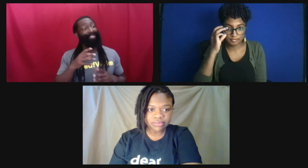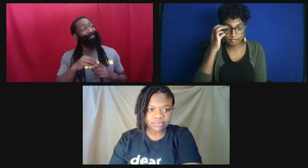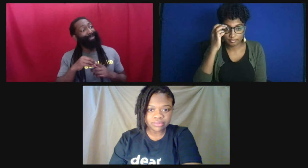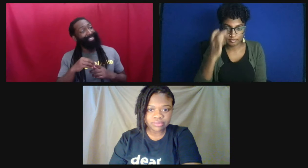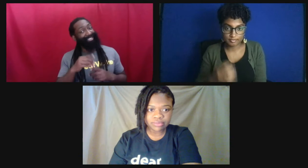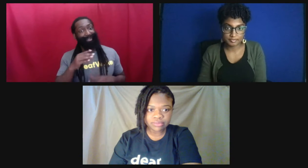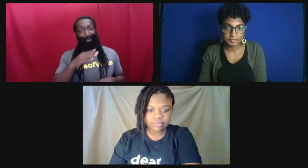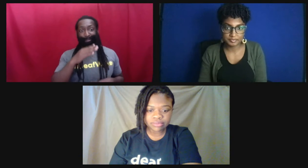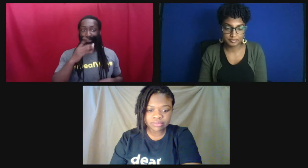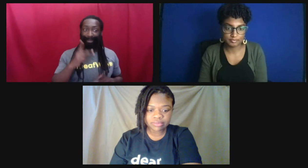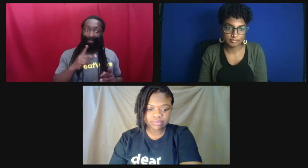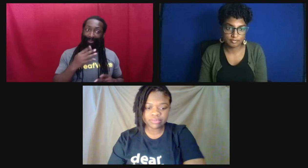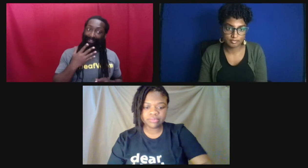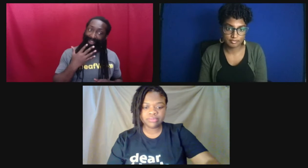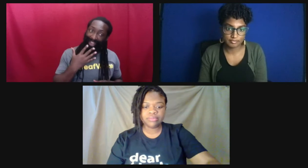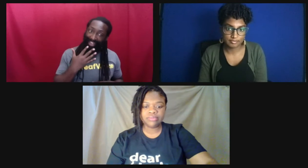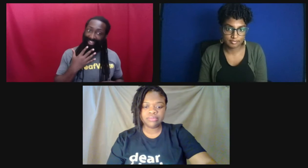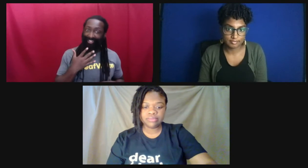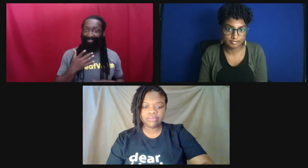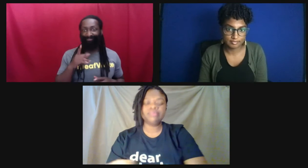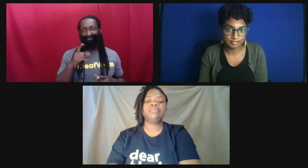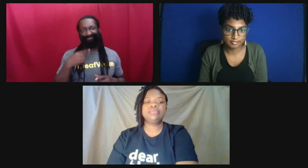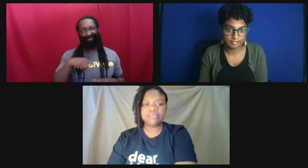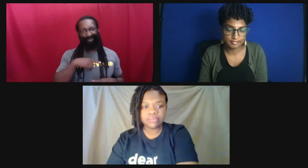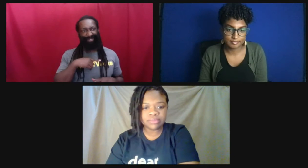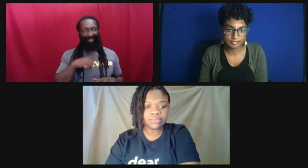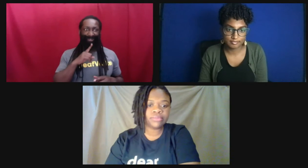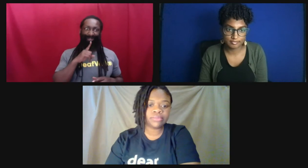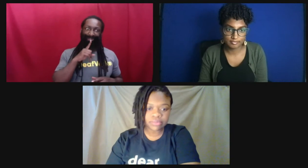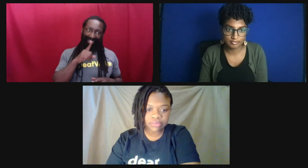especially being deaf, especially being a person of color,